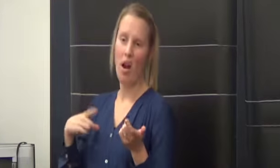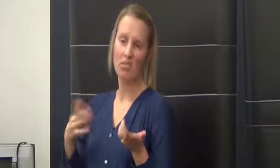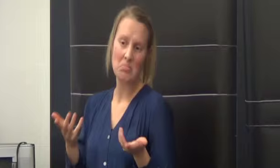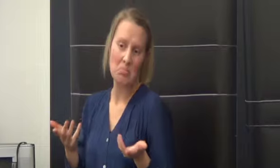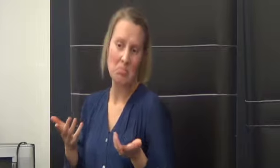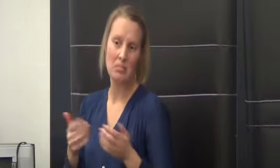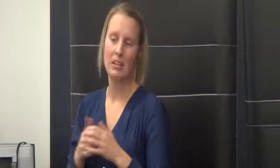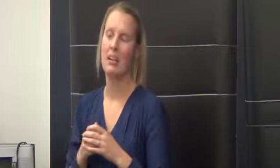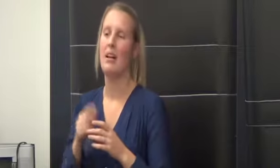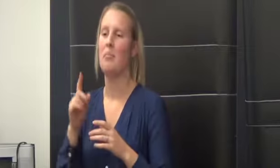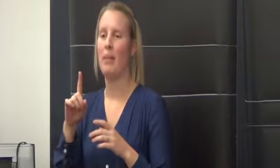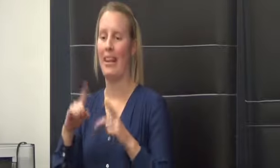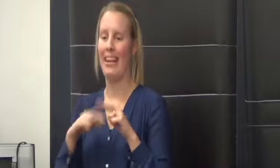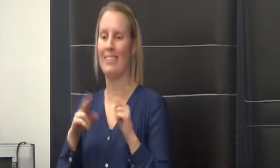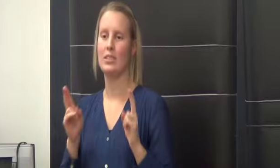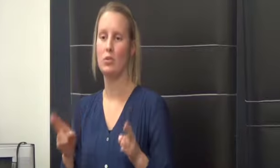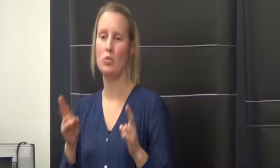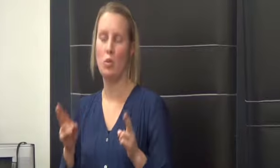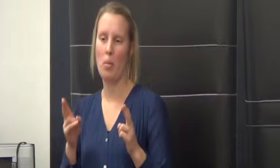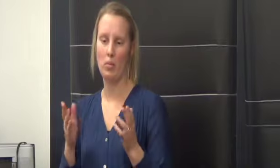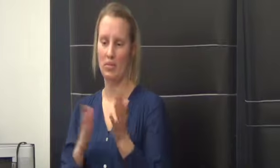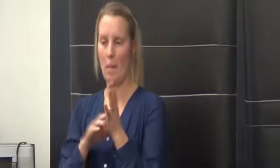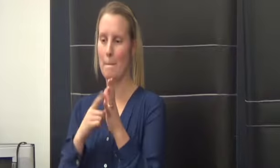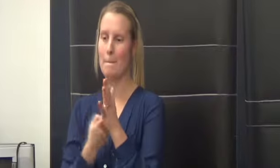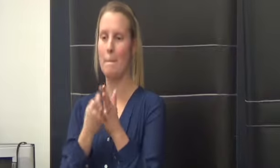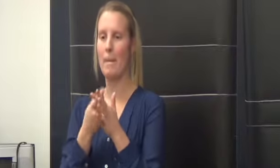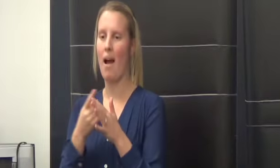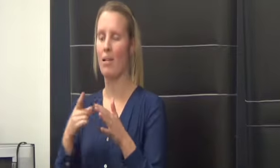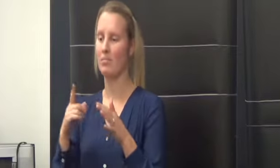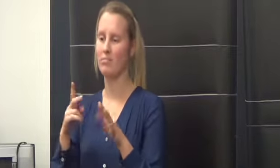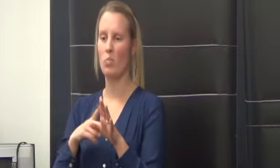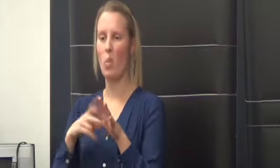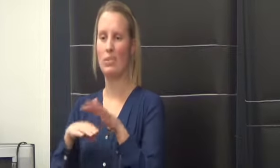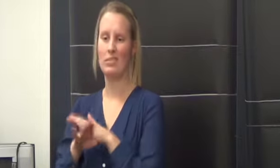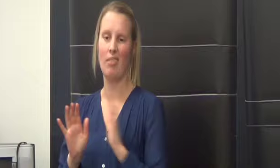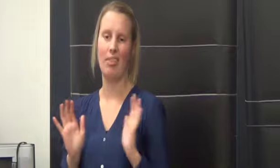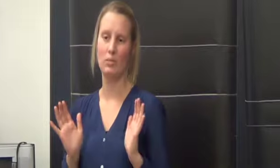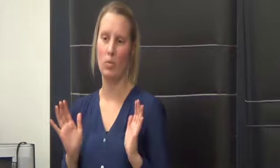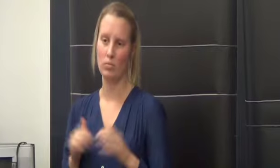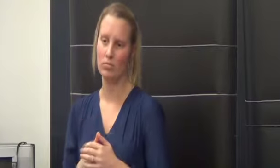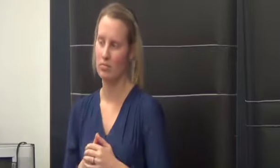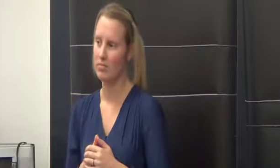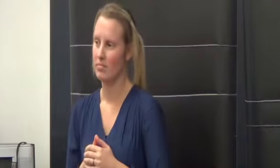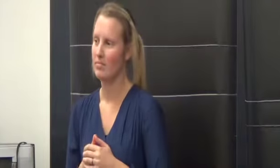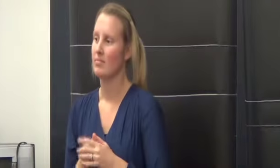it's as normal just tell me they came in that's enough.' Same as when you're walking around on the street.